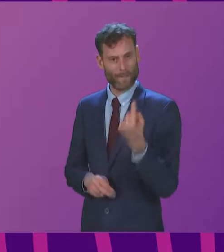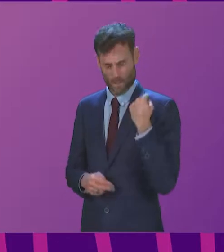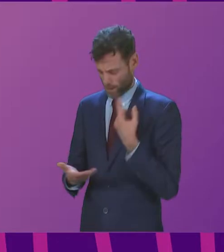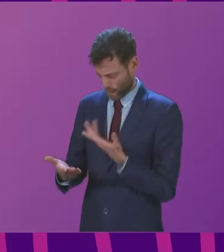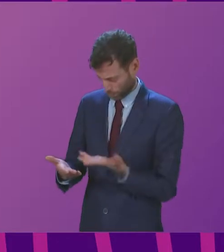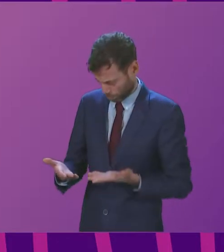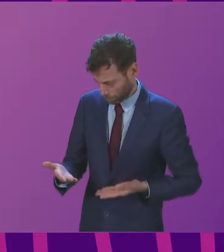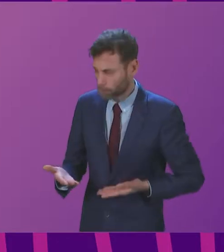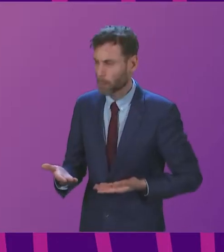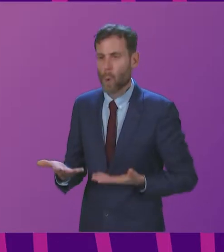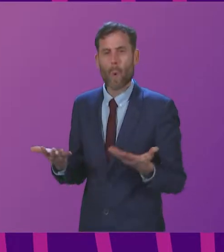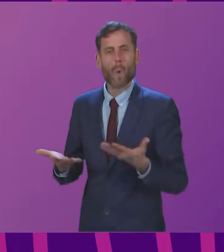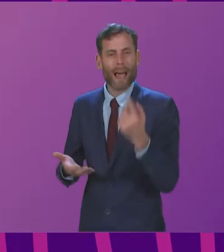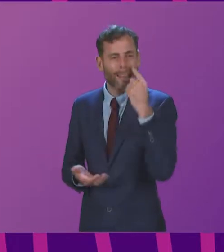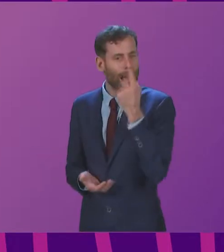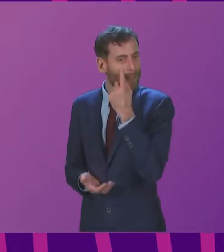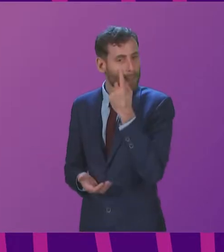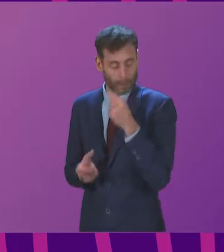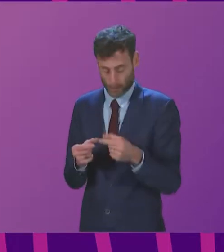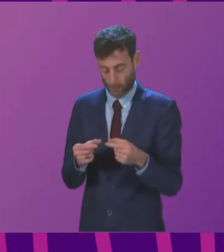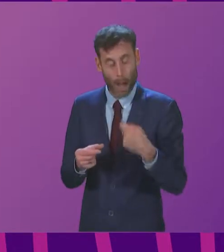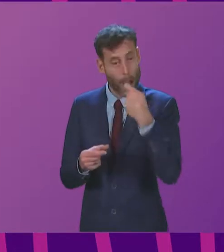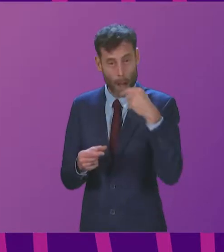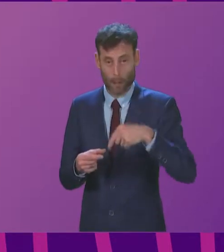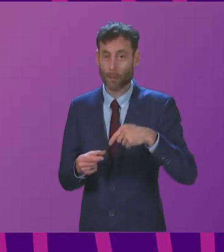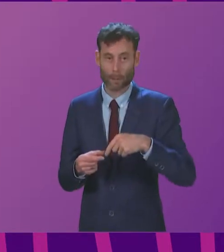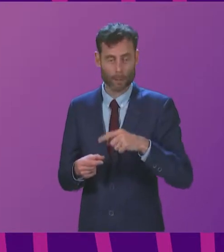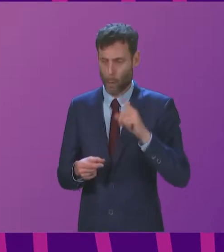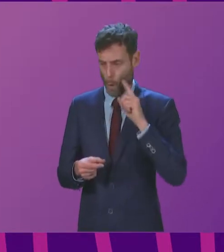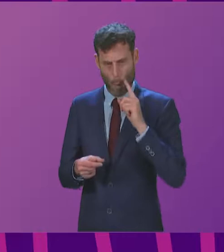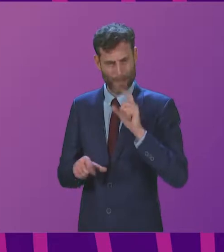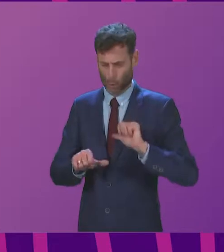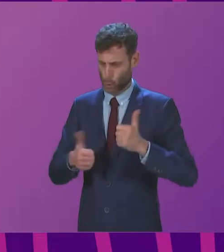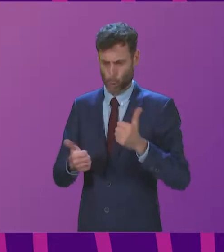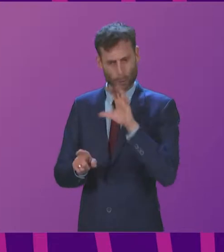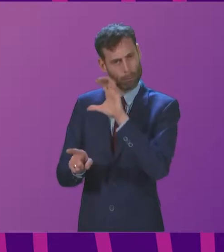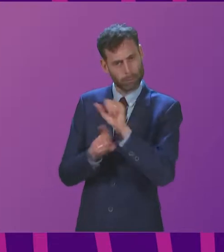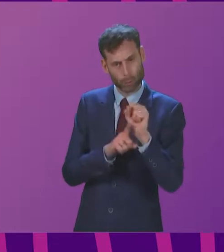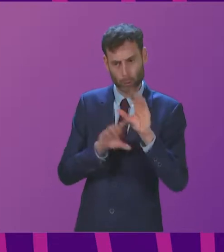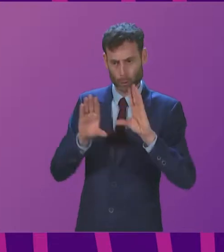We know that lateral flow tests have always been superior to vaccination certification,